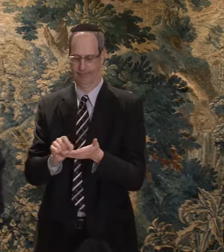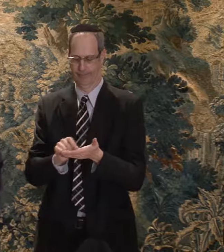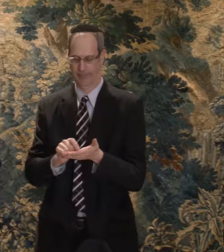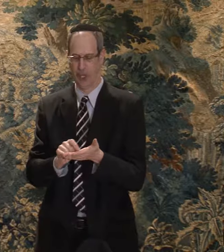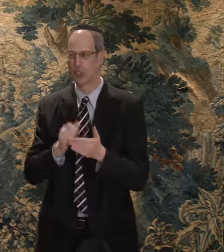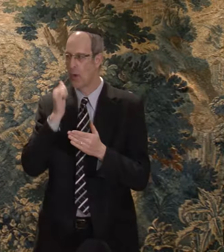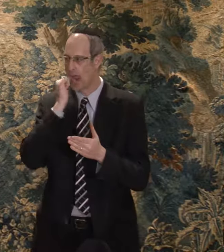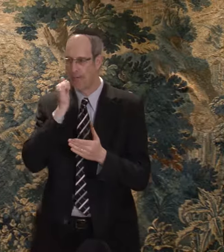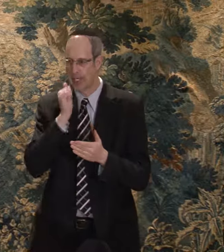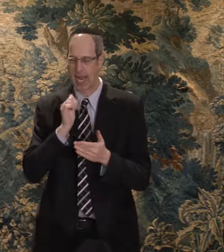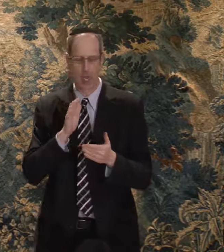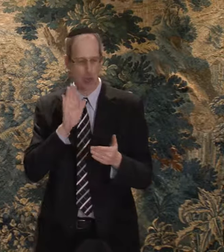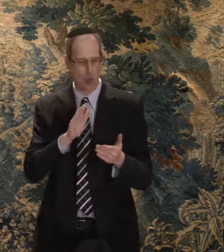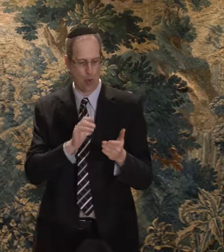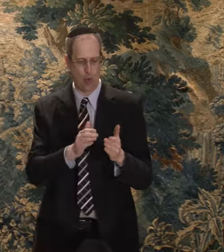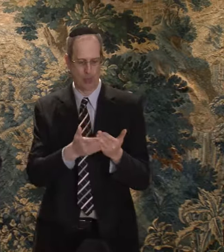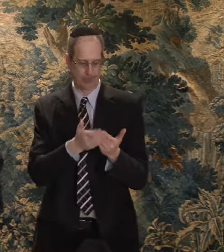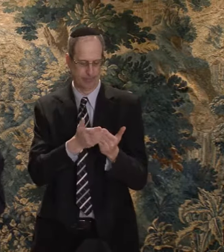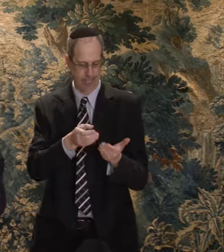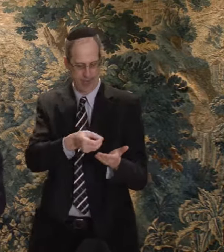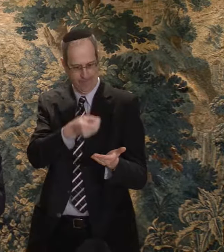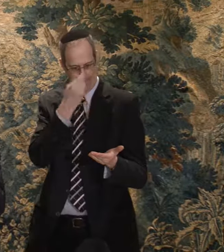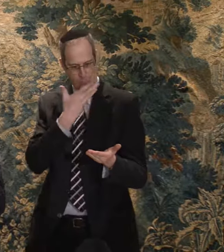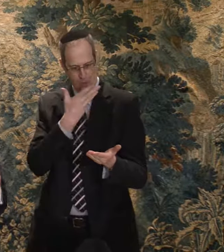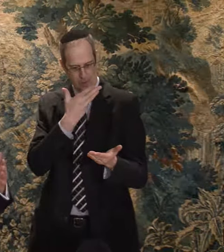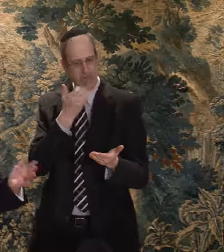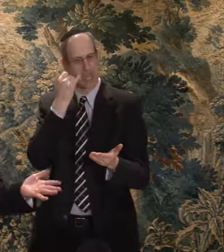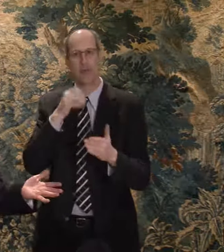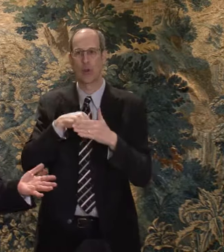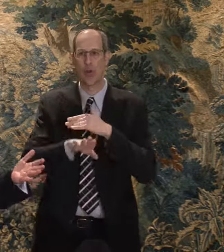you're see that talks to you if you're going to a show yeah good or wherever